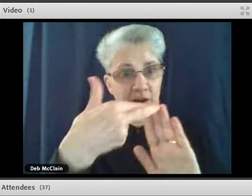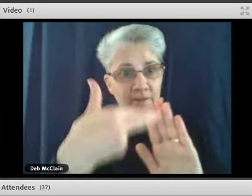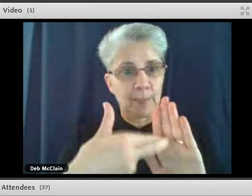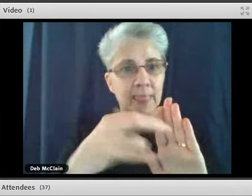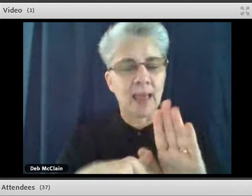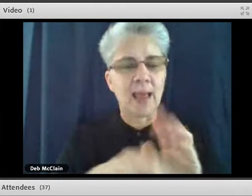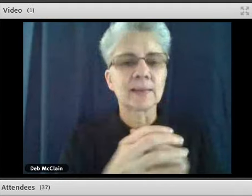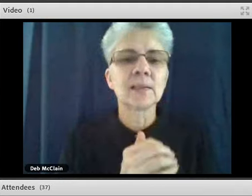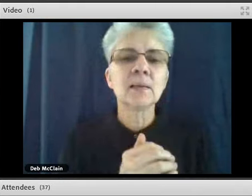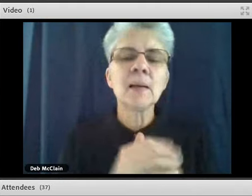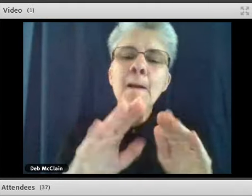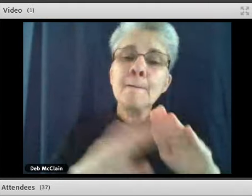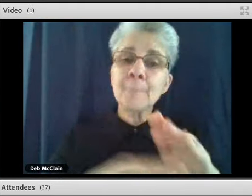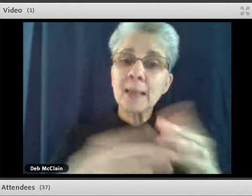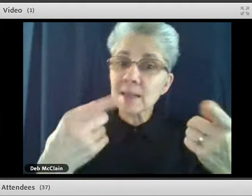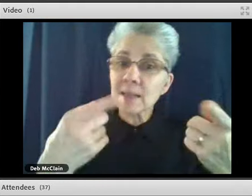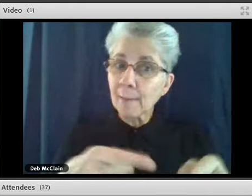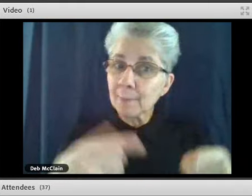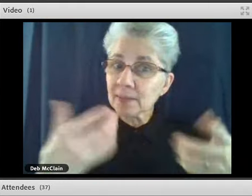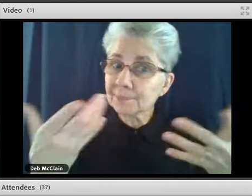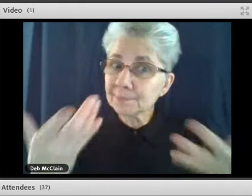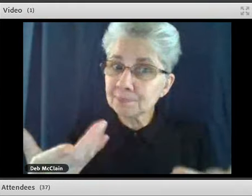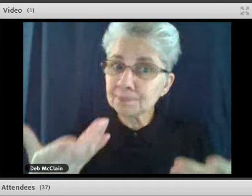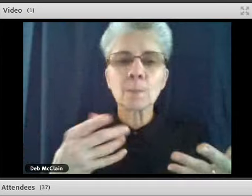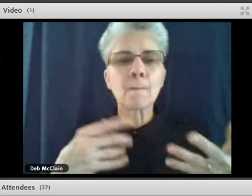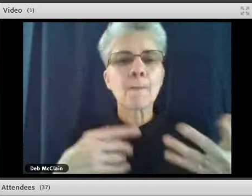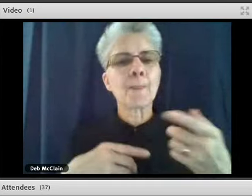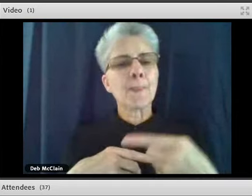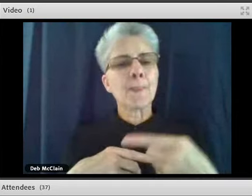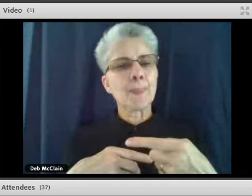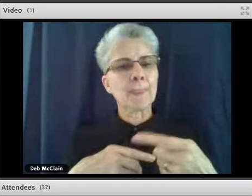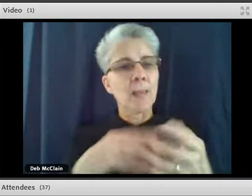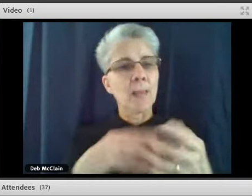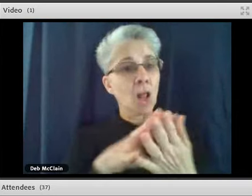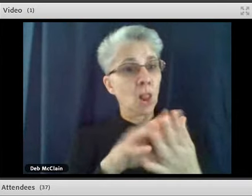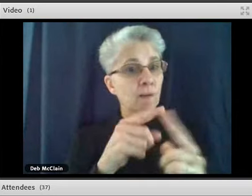in the federal government. And so basically, what happened was, what --